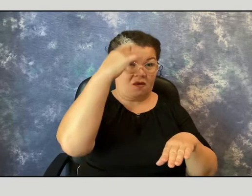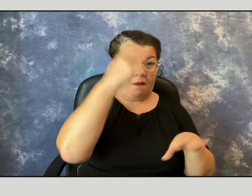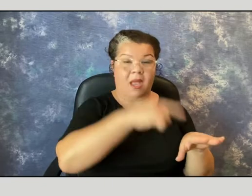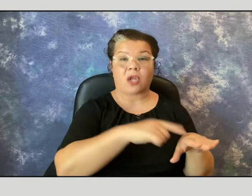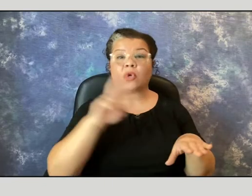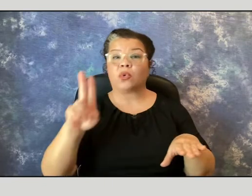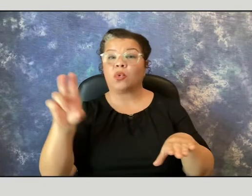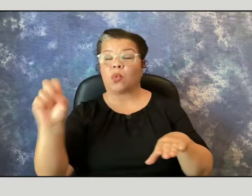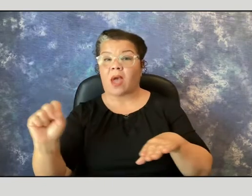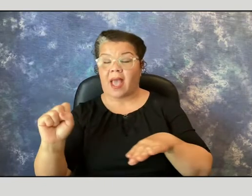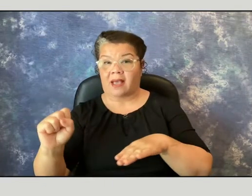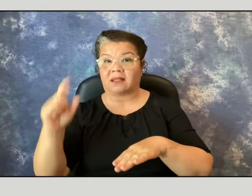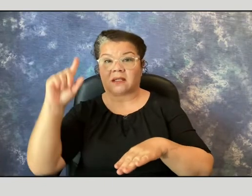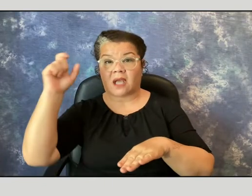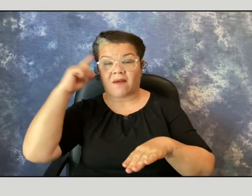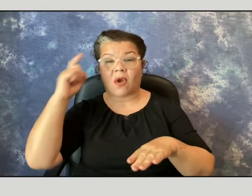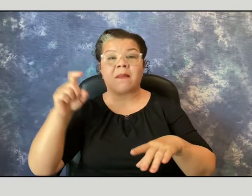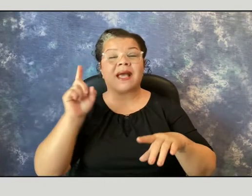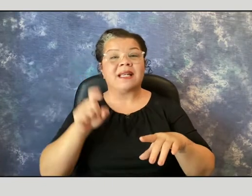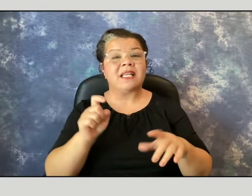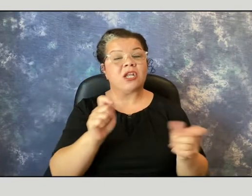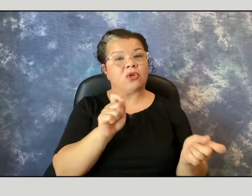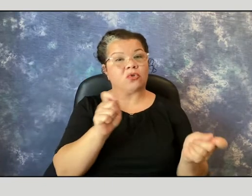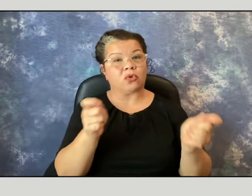from an agrarian system to an industrialized system.